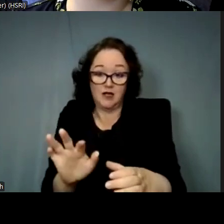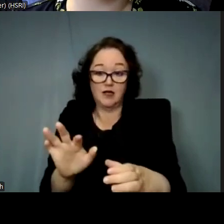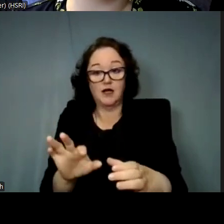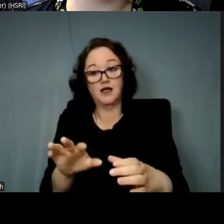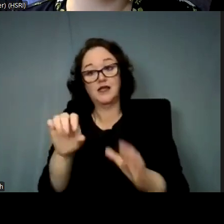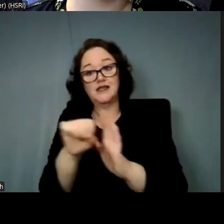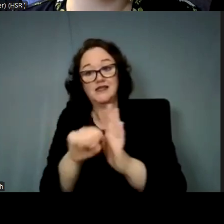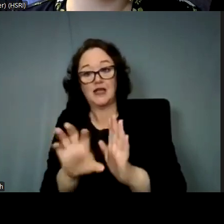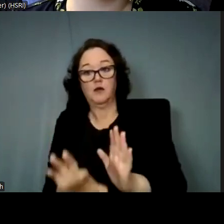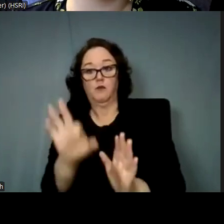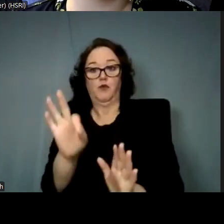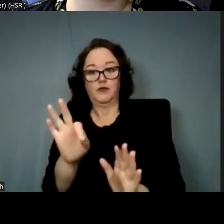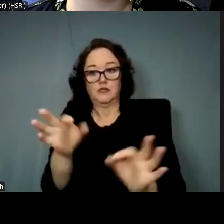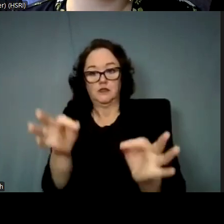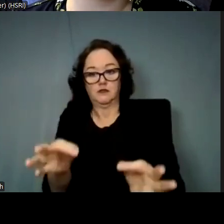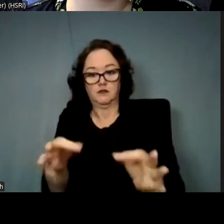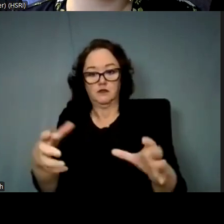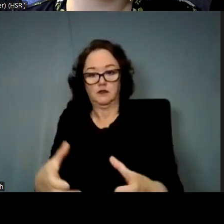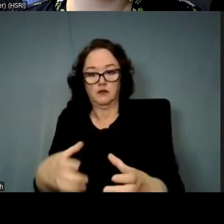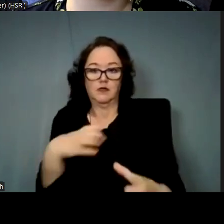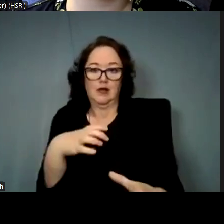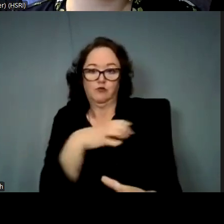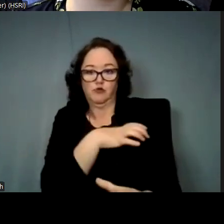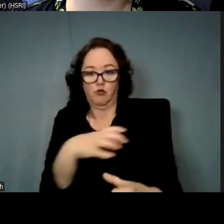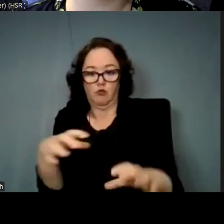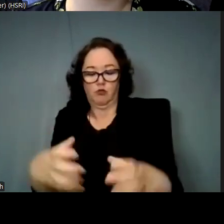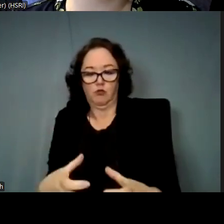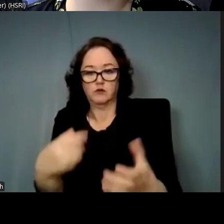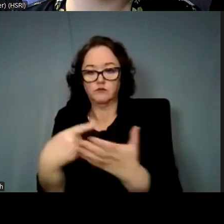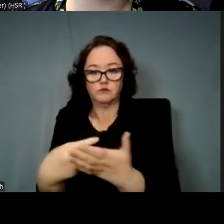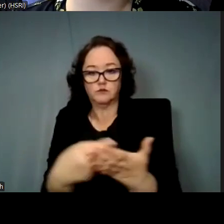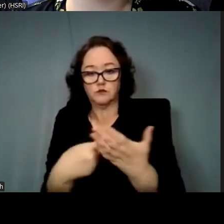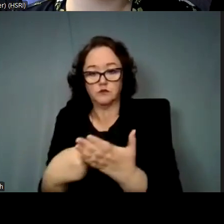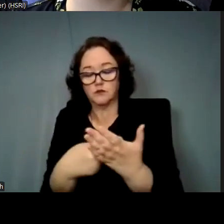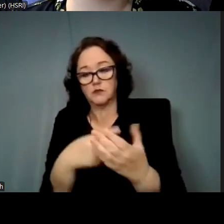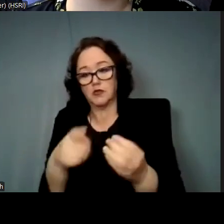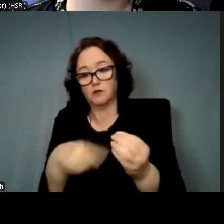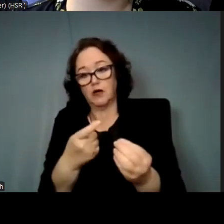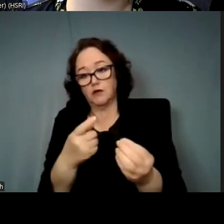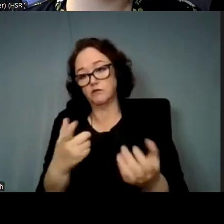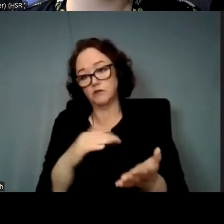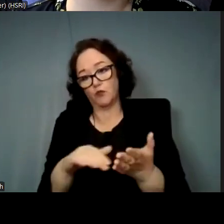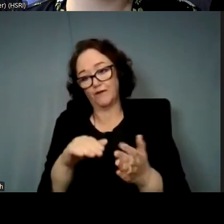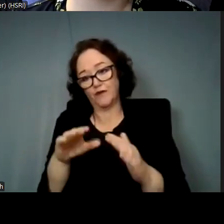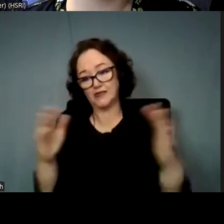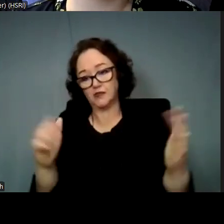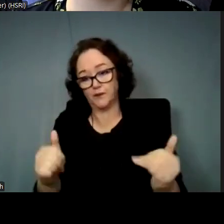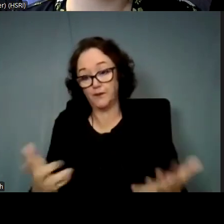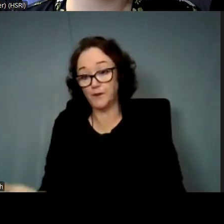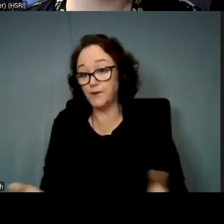conversation about the design of the HCBS system. All right, so I